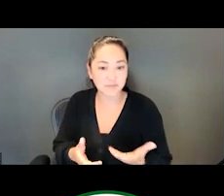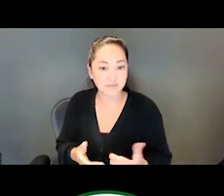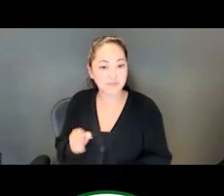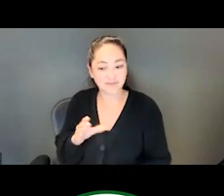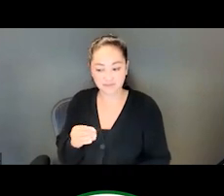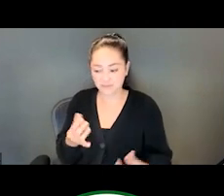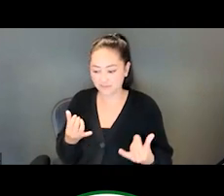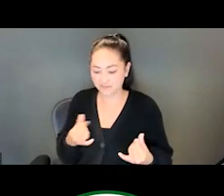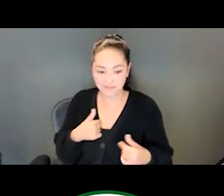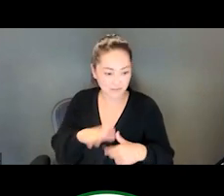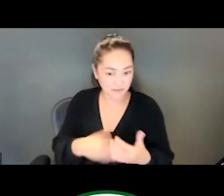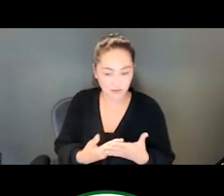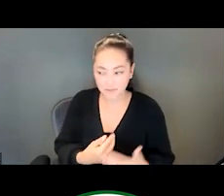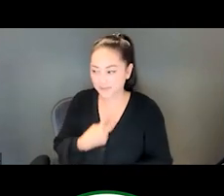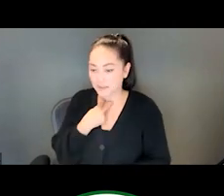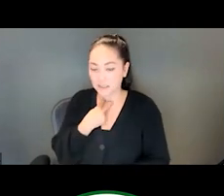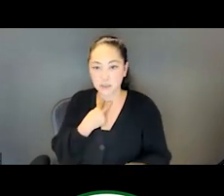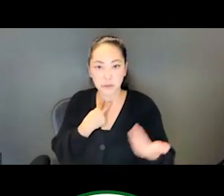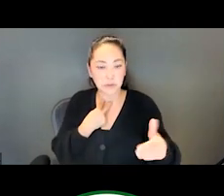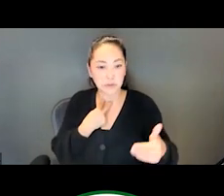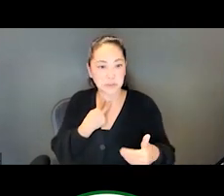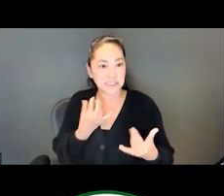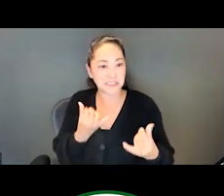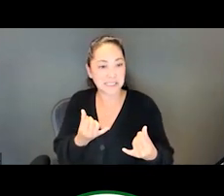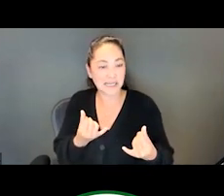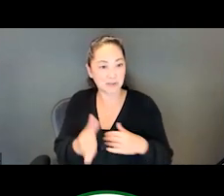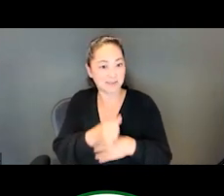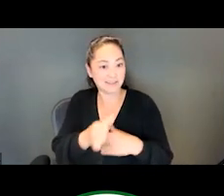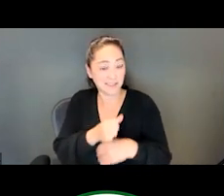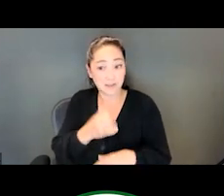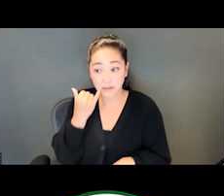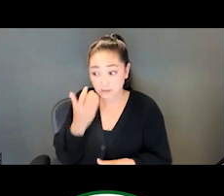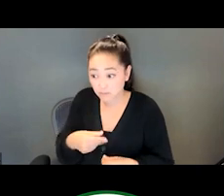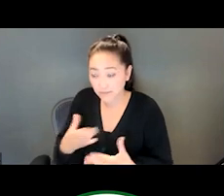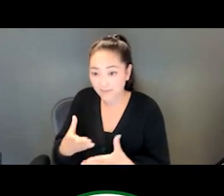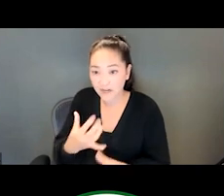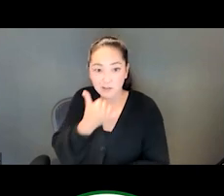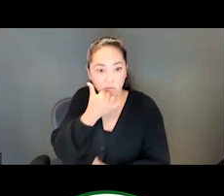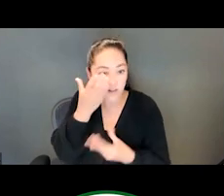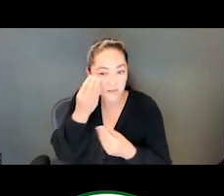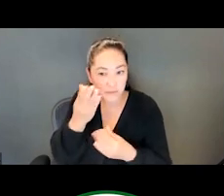information and then it wasn't what you were expecting and now You don't know how to get back.